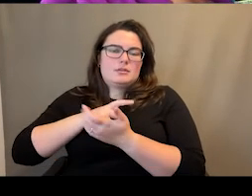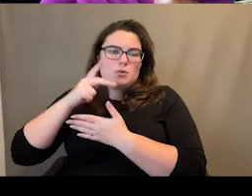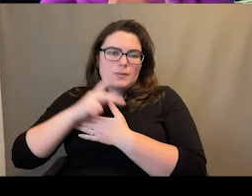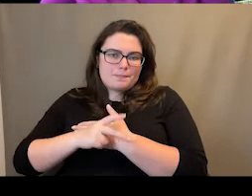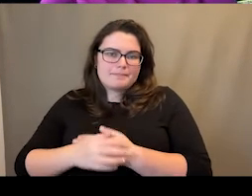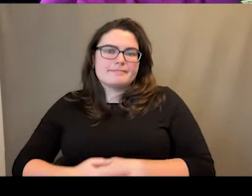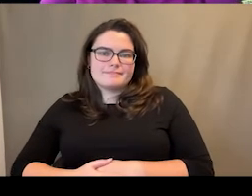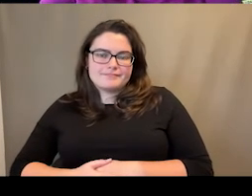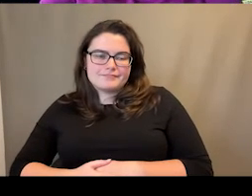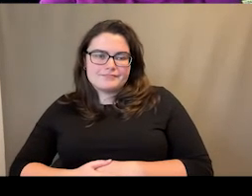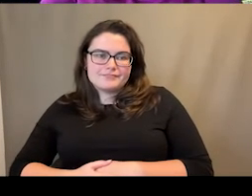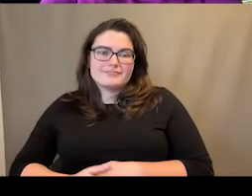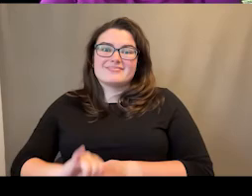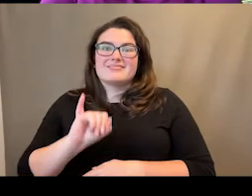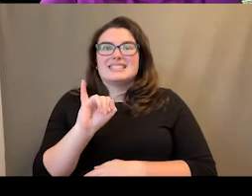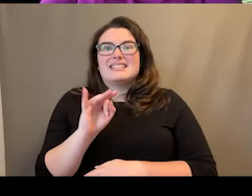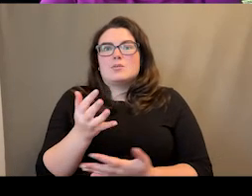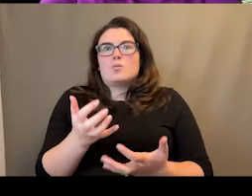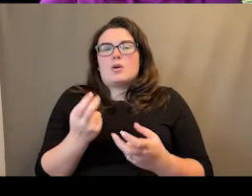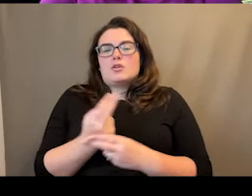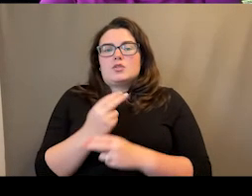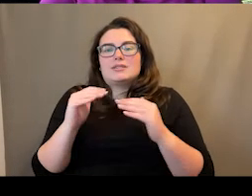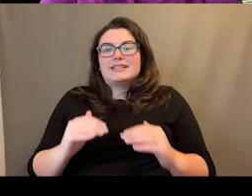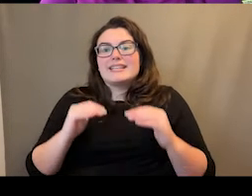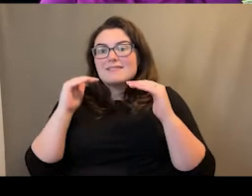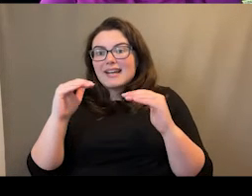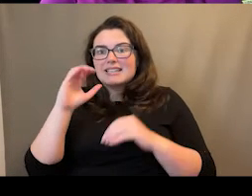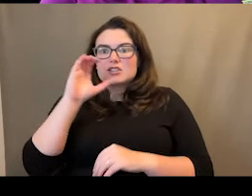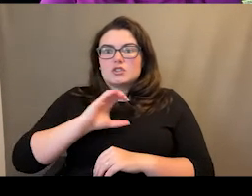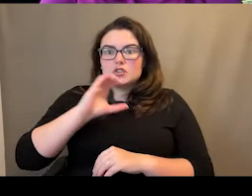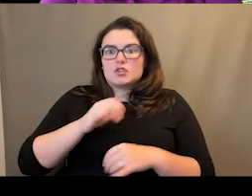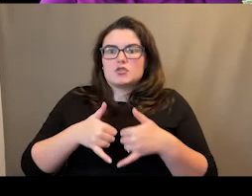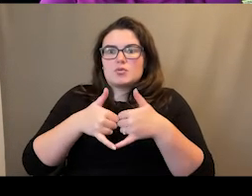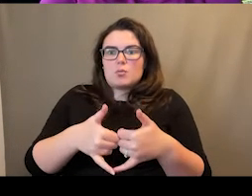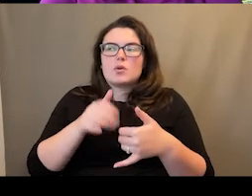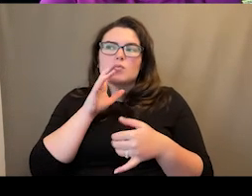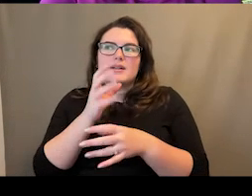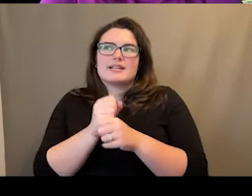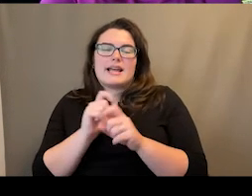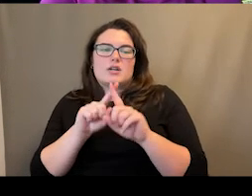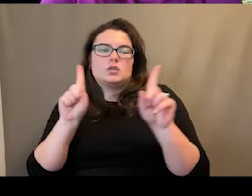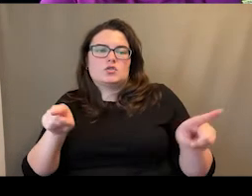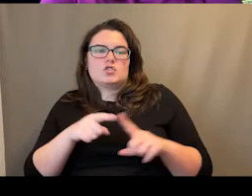Now if you want to use the Advanced Search award, you will get a screen that looks very similar to this.